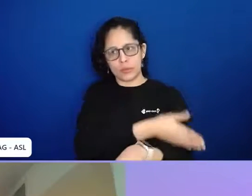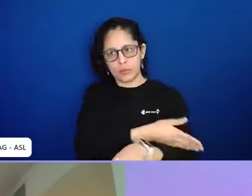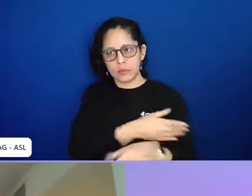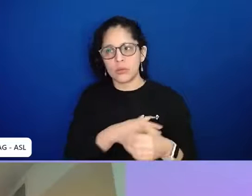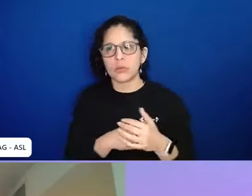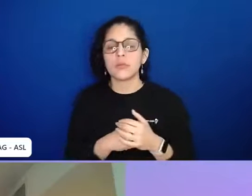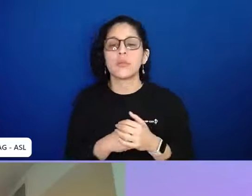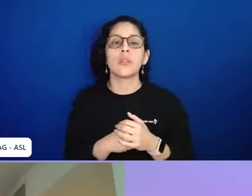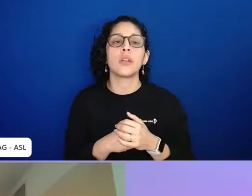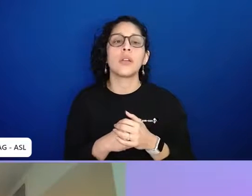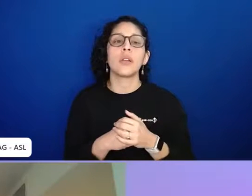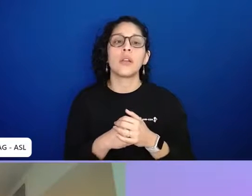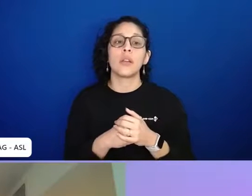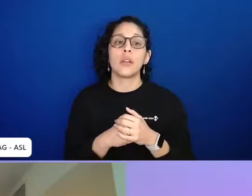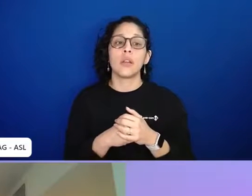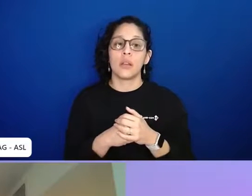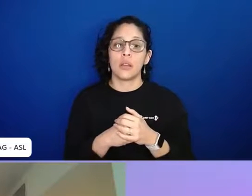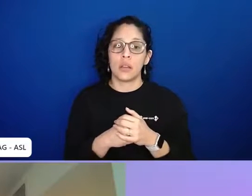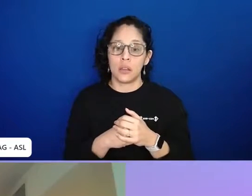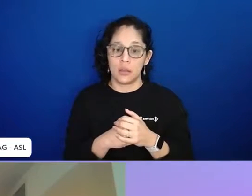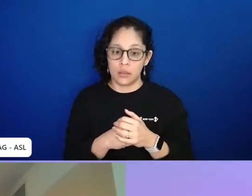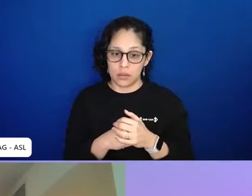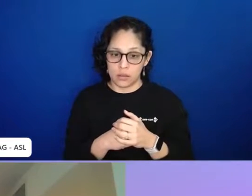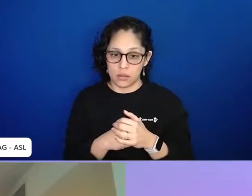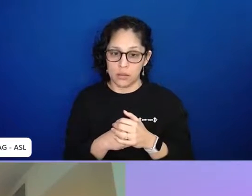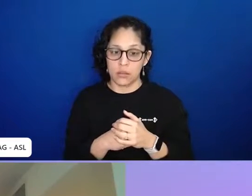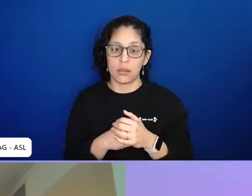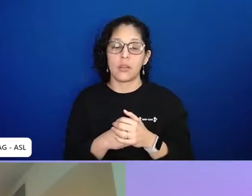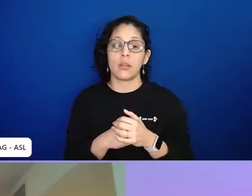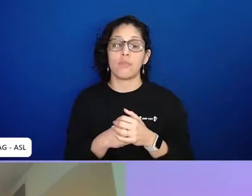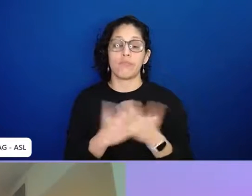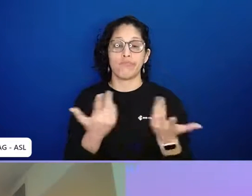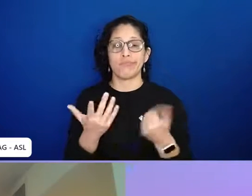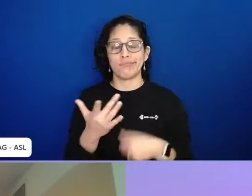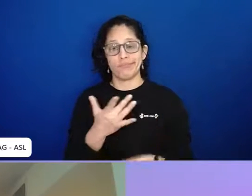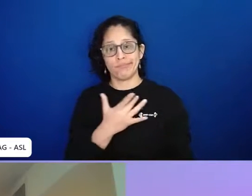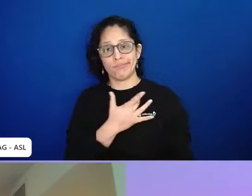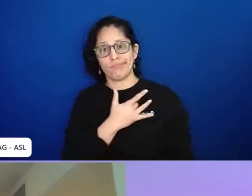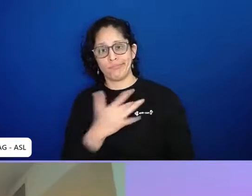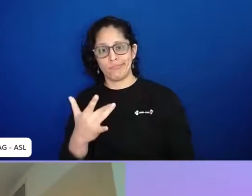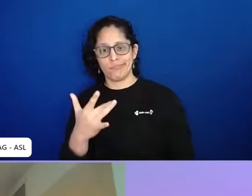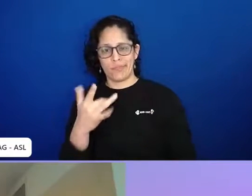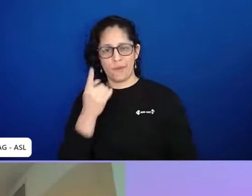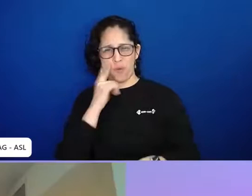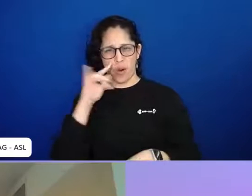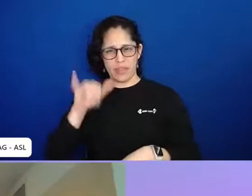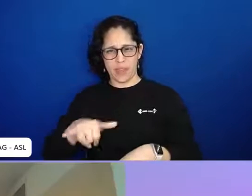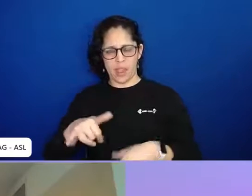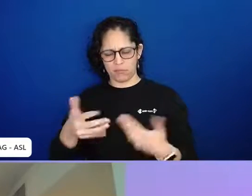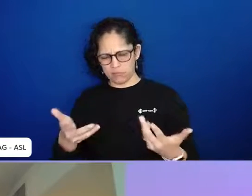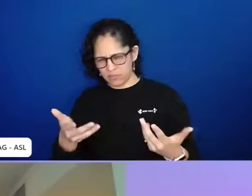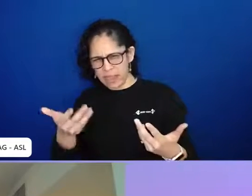not doing them? You want to get them doing them. The